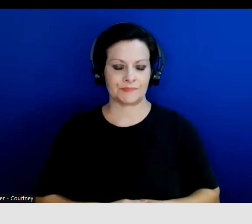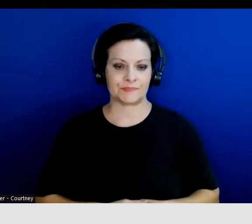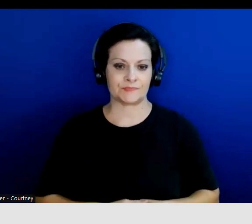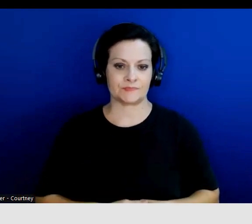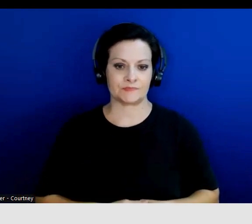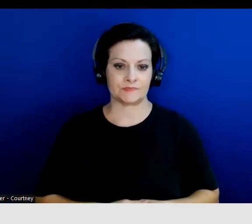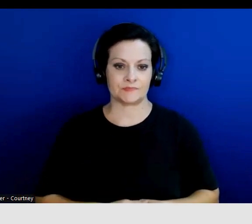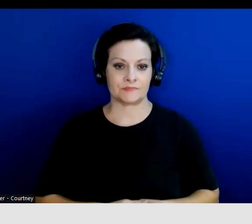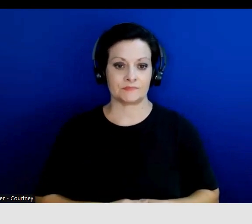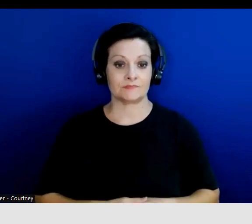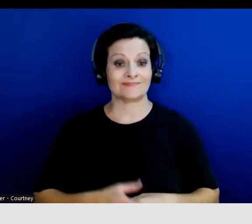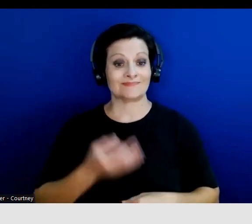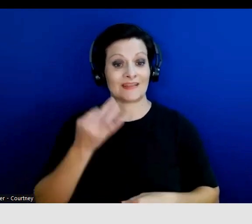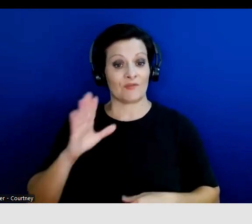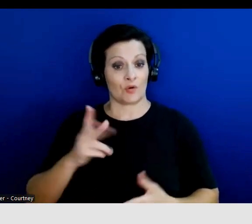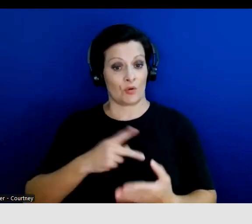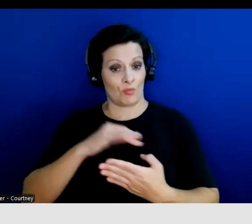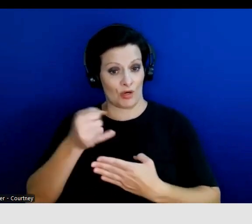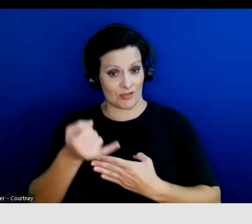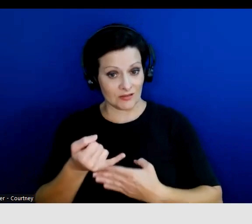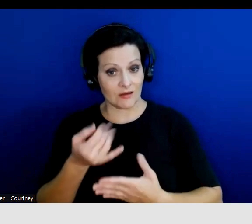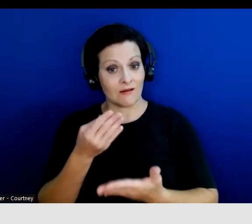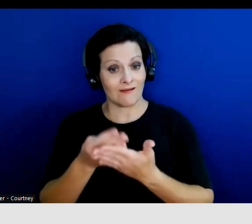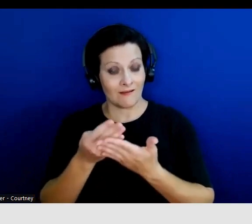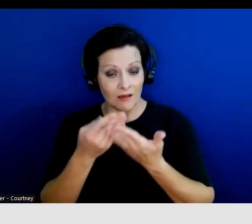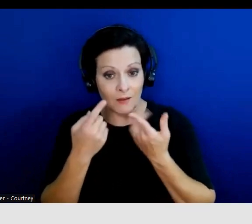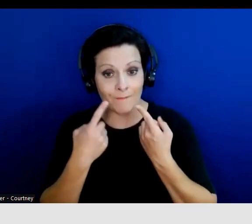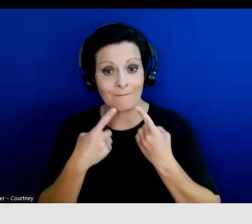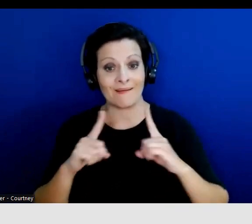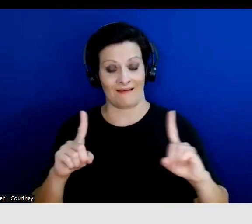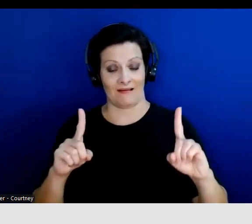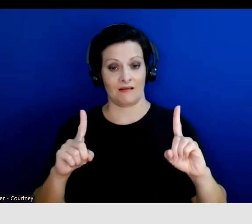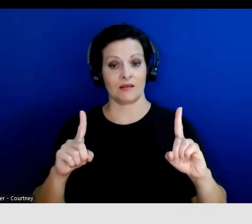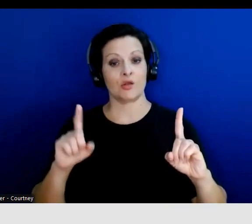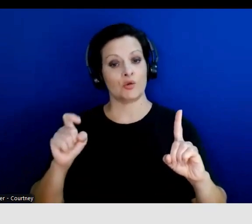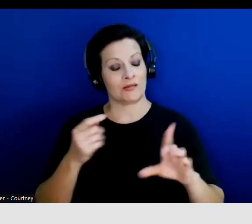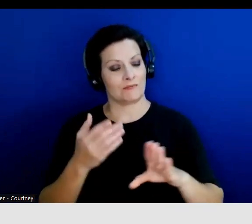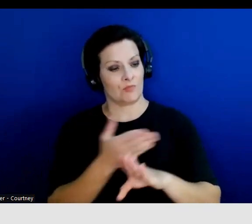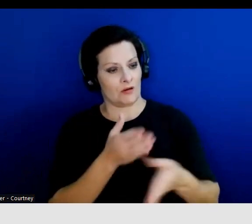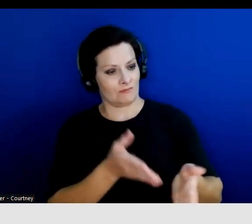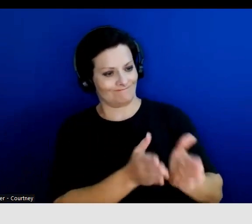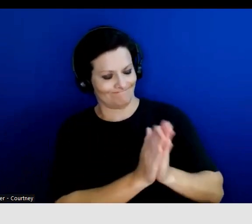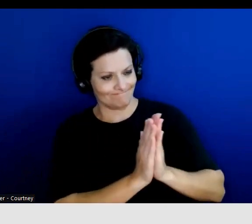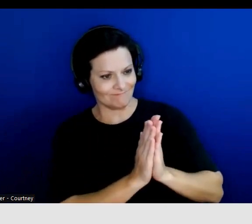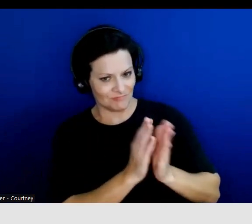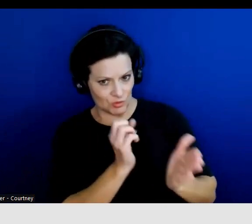If your project is funded, you must seek prior approval from OVW before using any